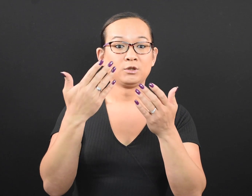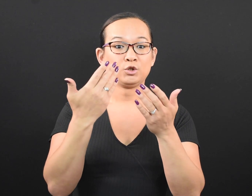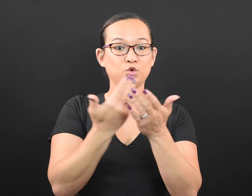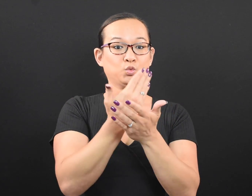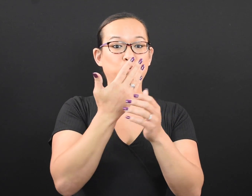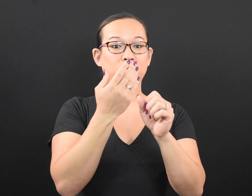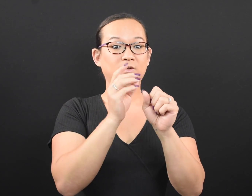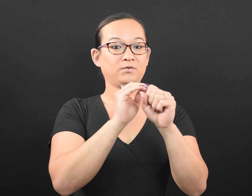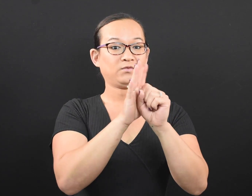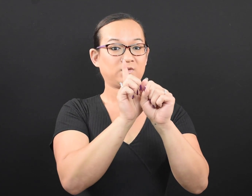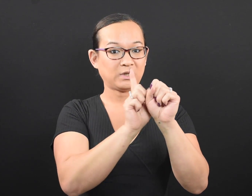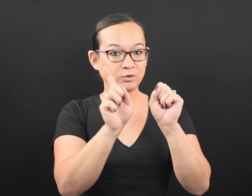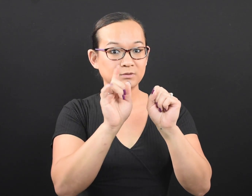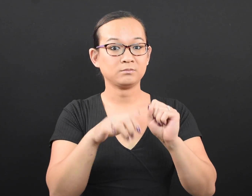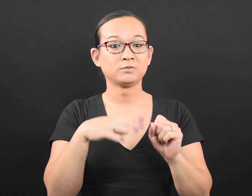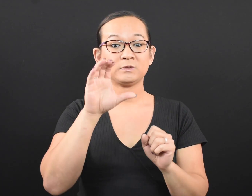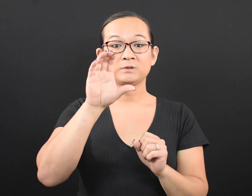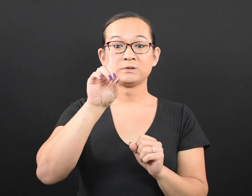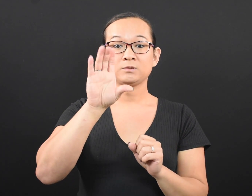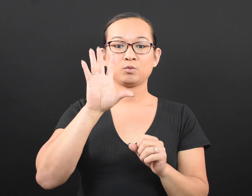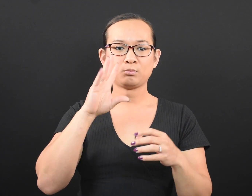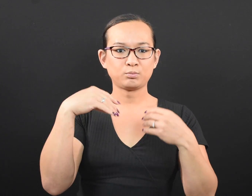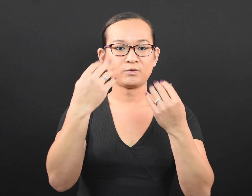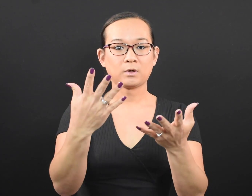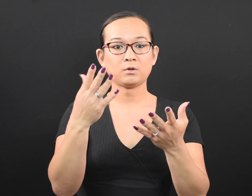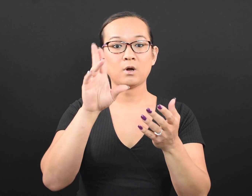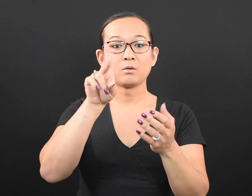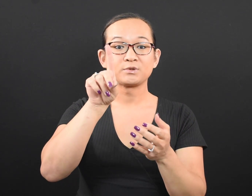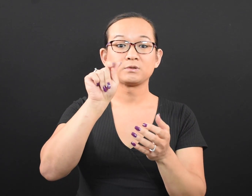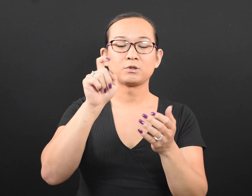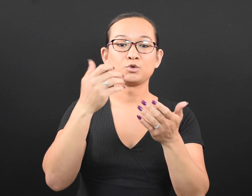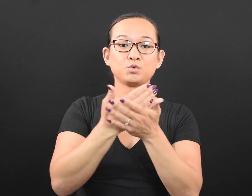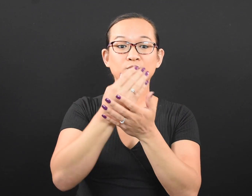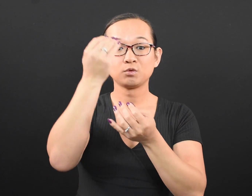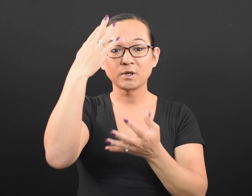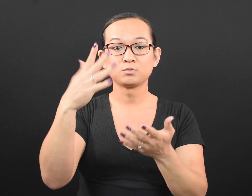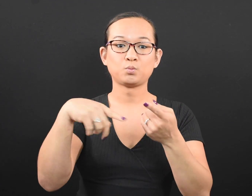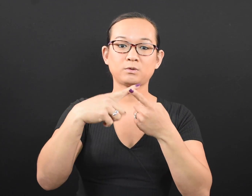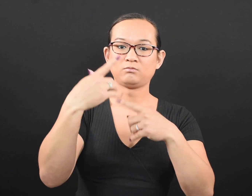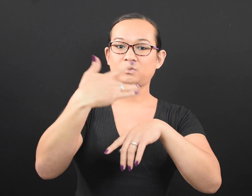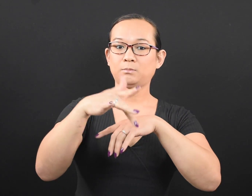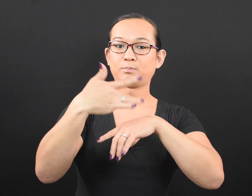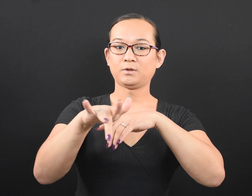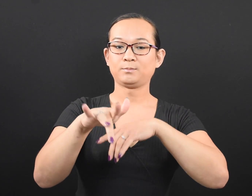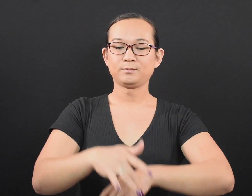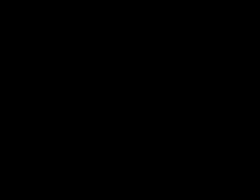inactivate these variant viruses. CDC will provide updates as new information becomes available.